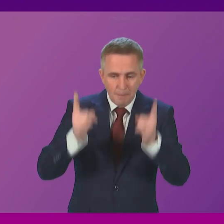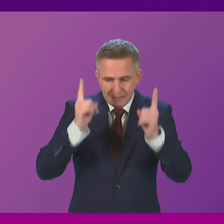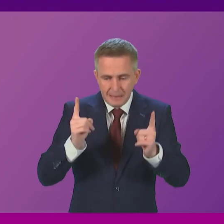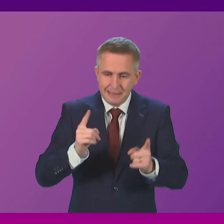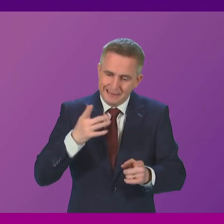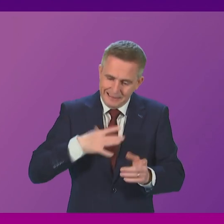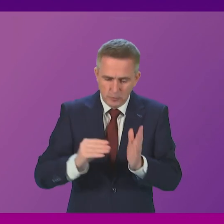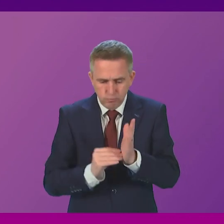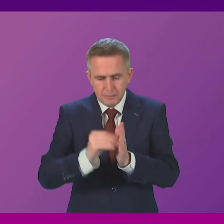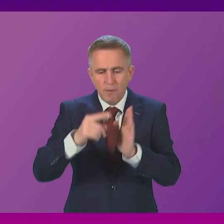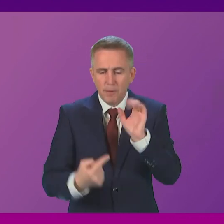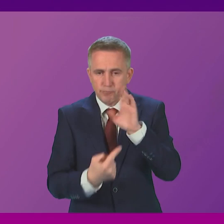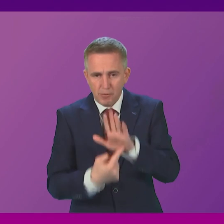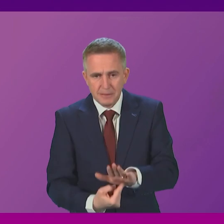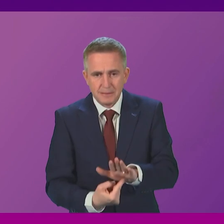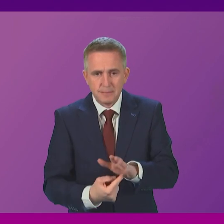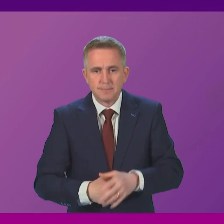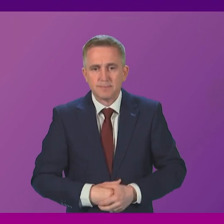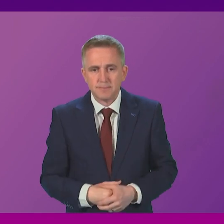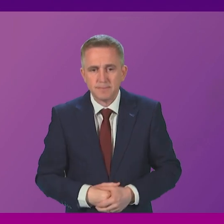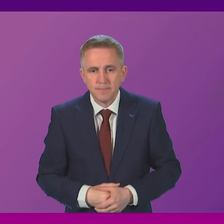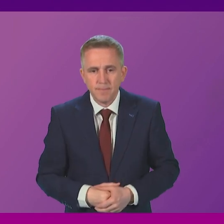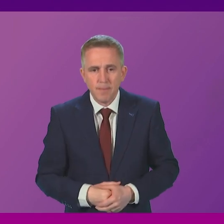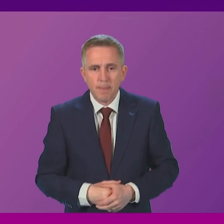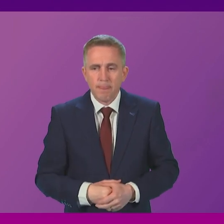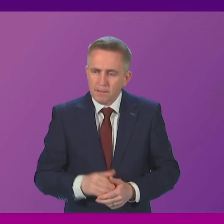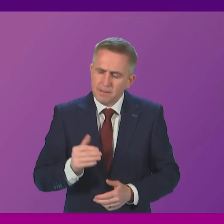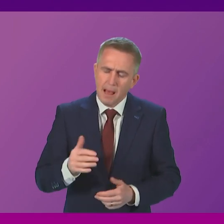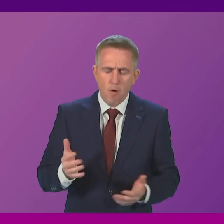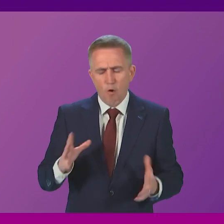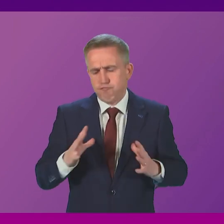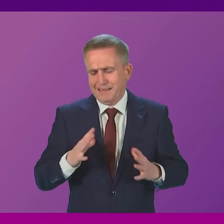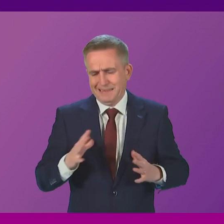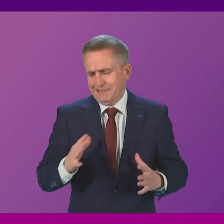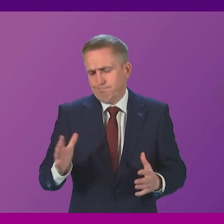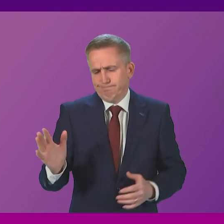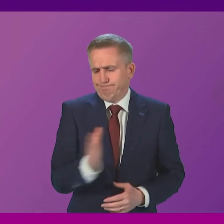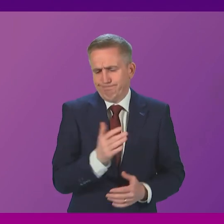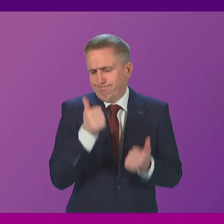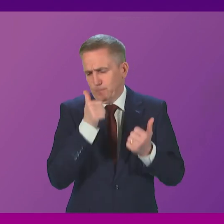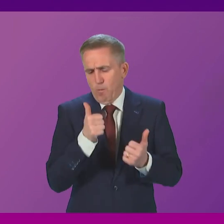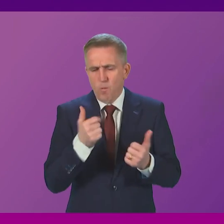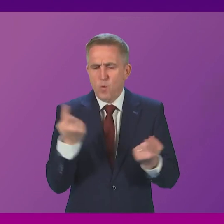I know that everyone in this chamber has made up their mind and is not open to persuasion,